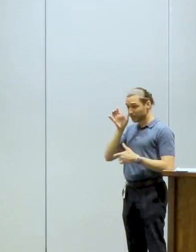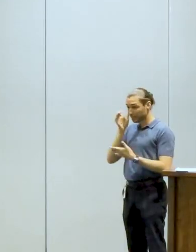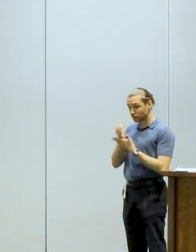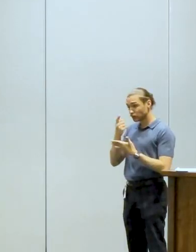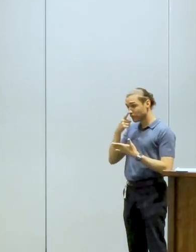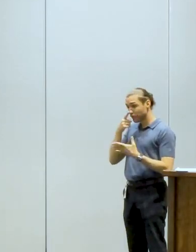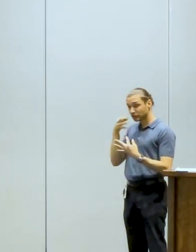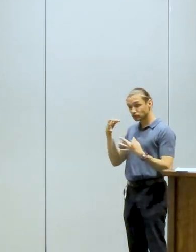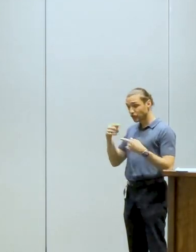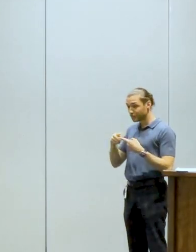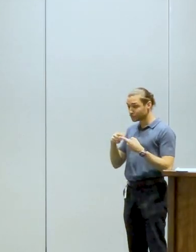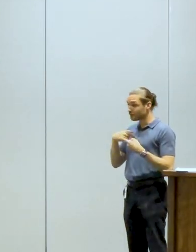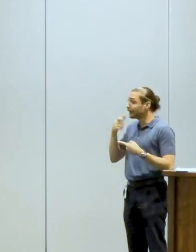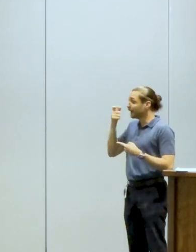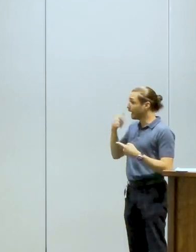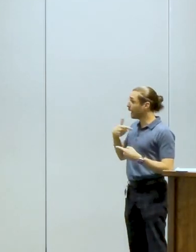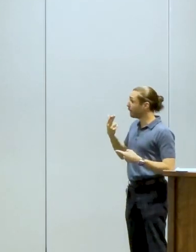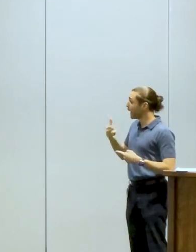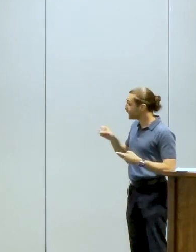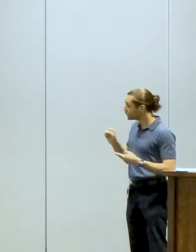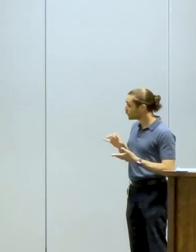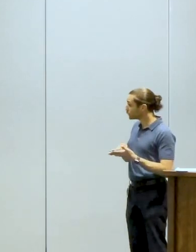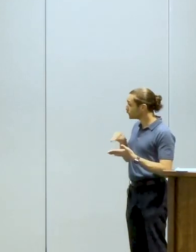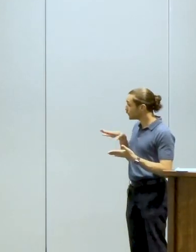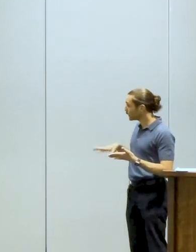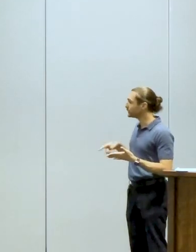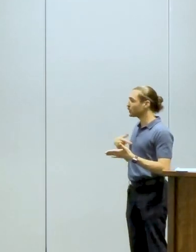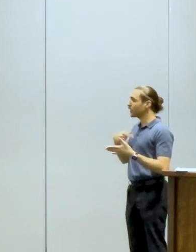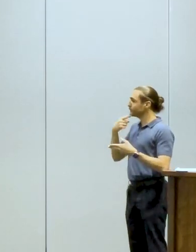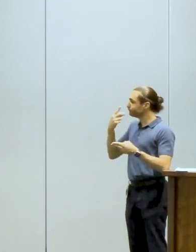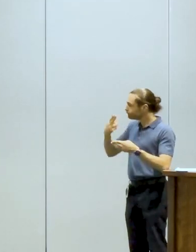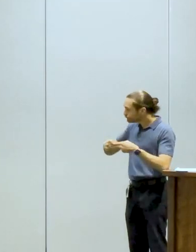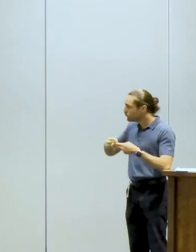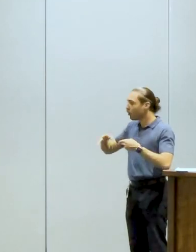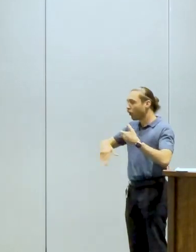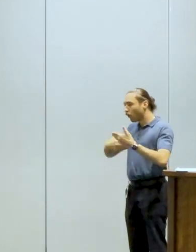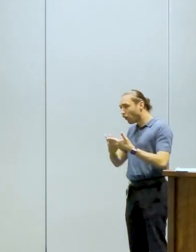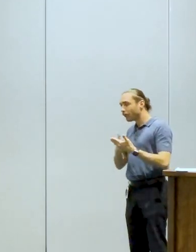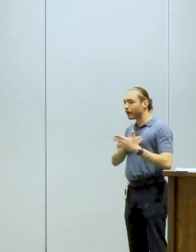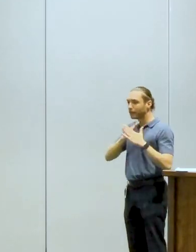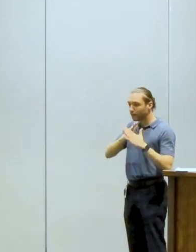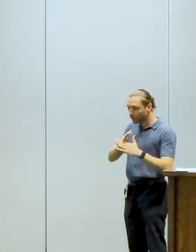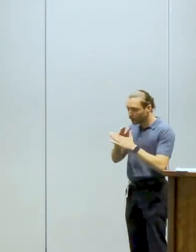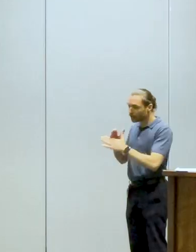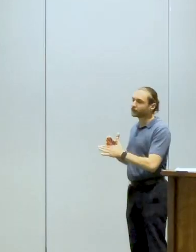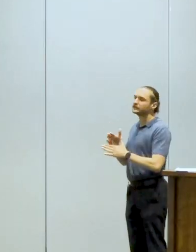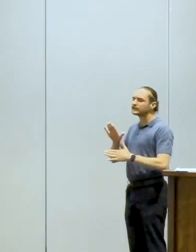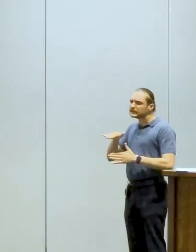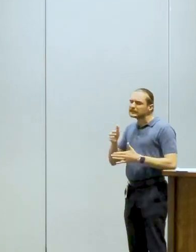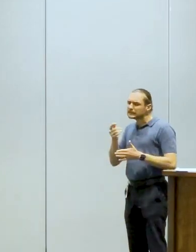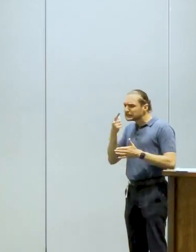high school student, right? So I mention all those barriers. I show everything. And then right here, we could have all of this